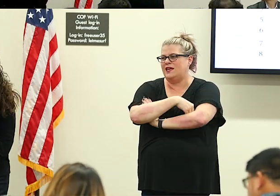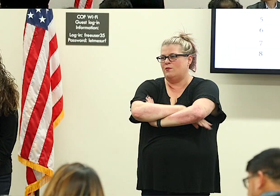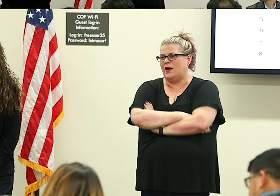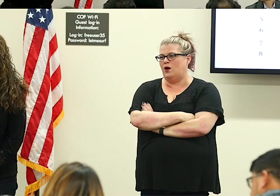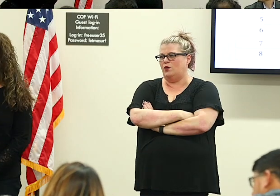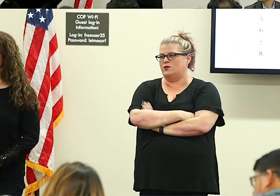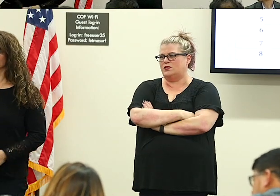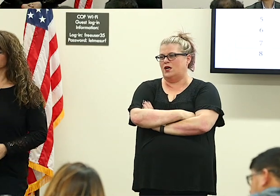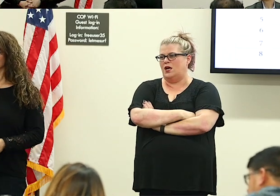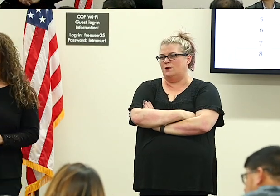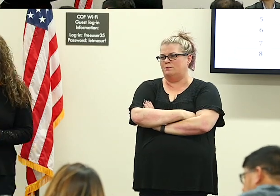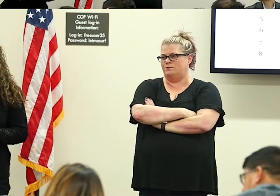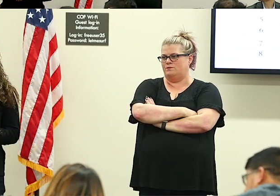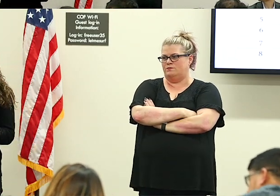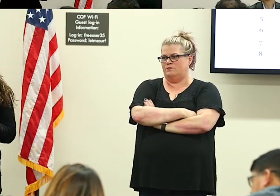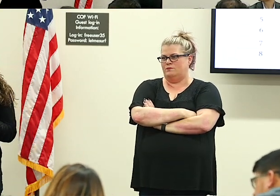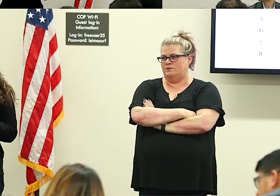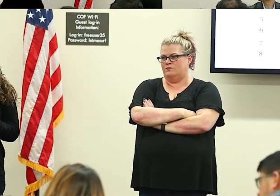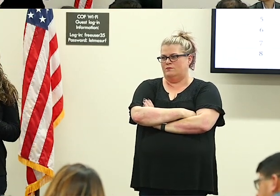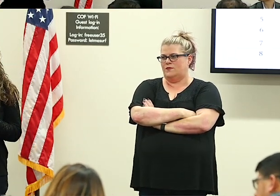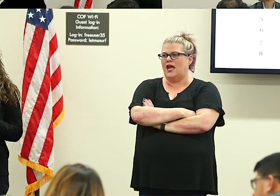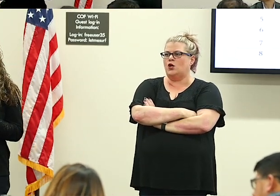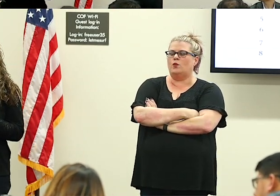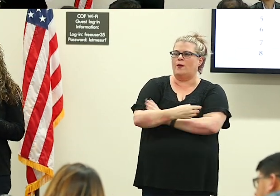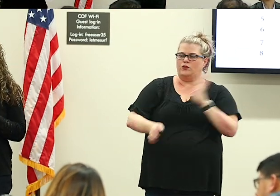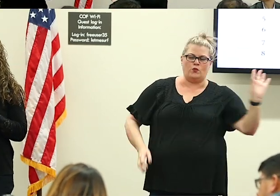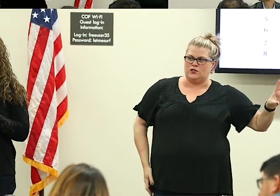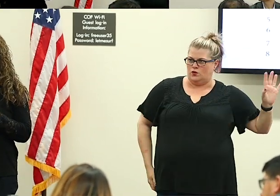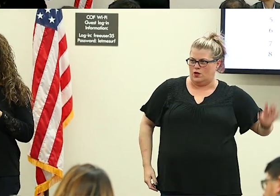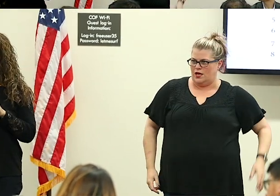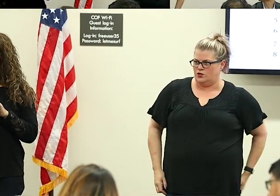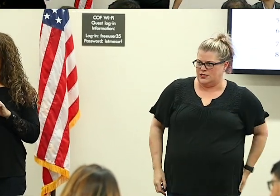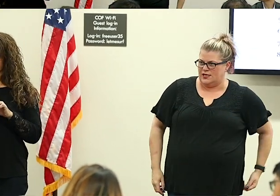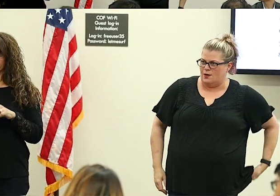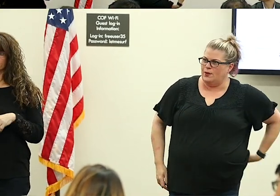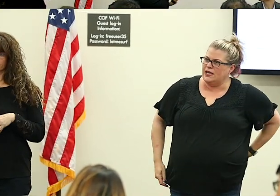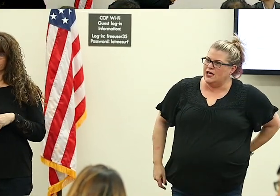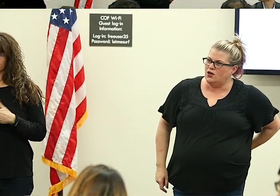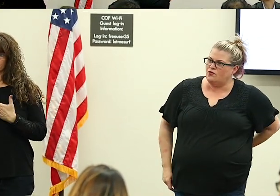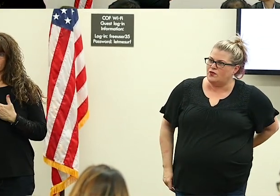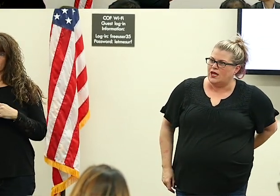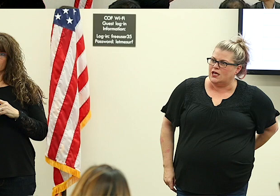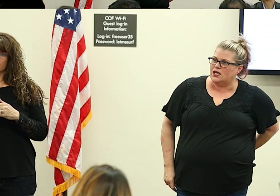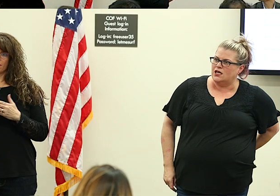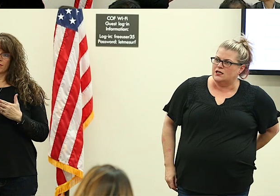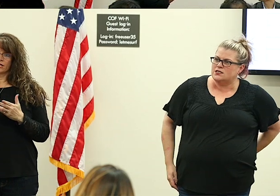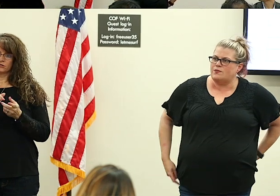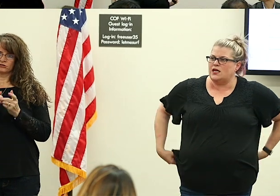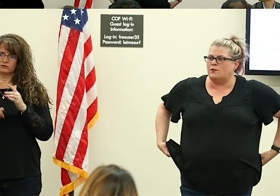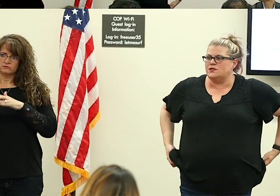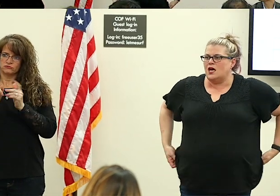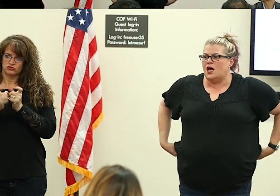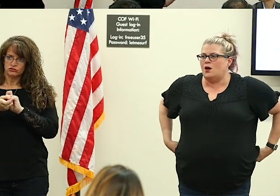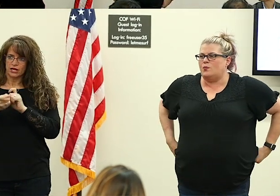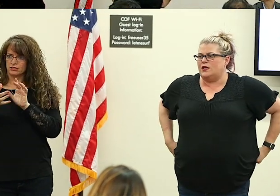[Attendee Through Translator] I'm thinking about... I know about the rental, I understand that. But if something comes up,